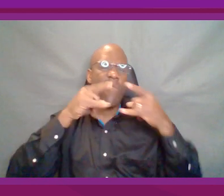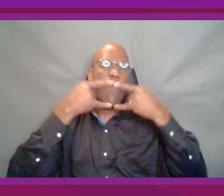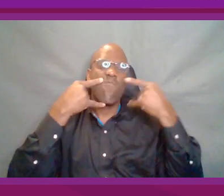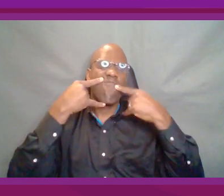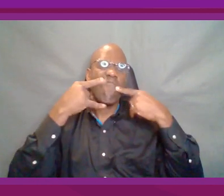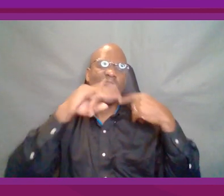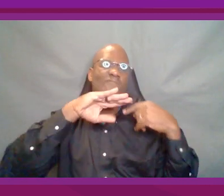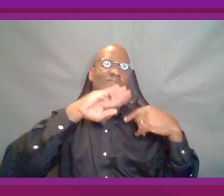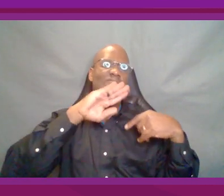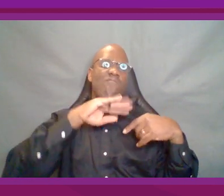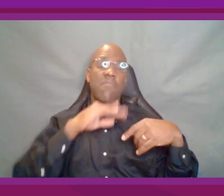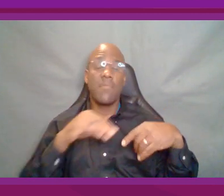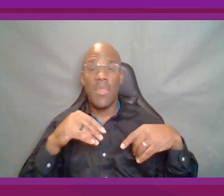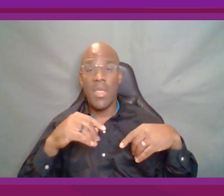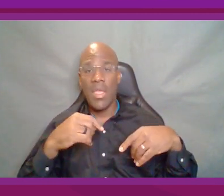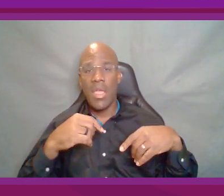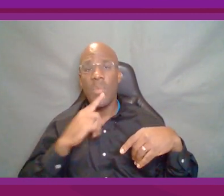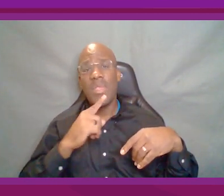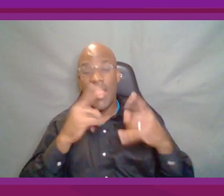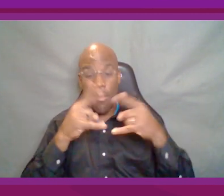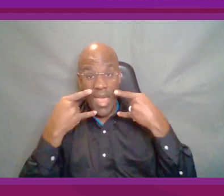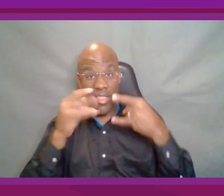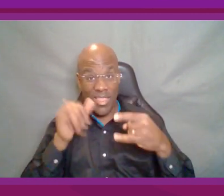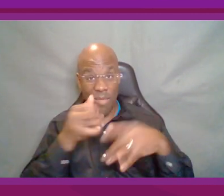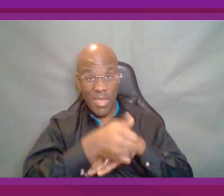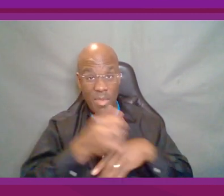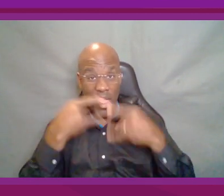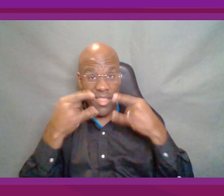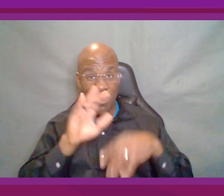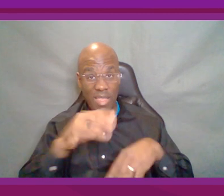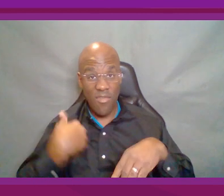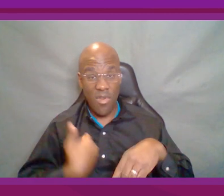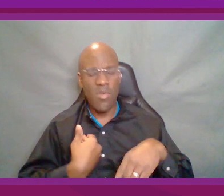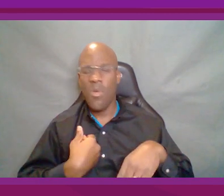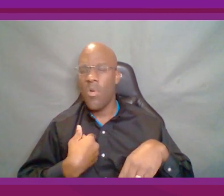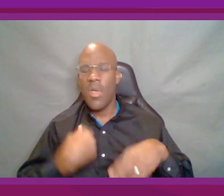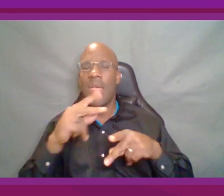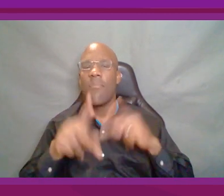masks. And I realized it was never about the masks, it's because people with hearing loss